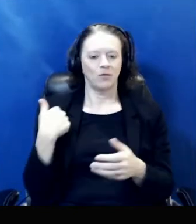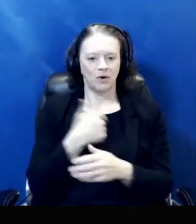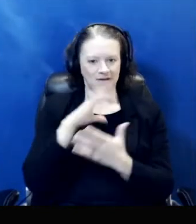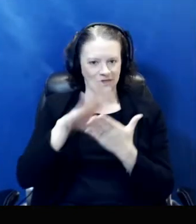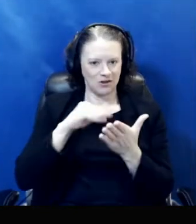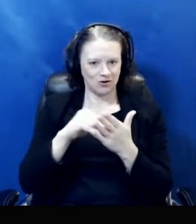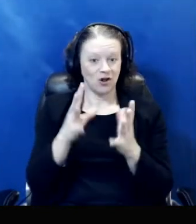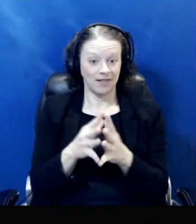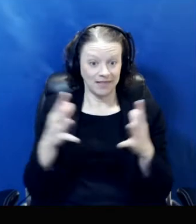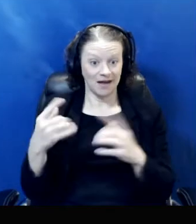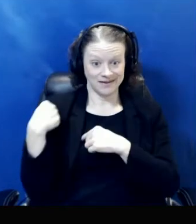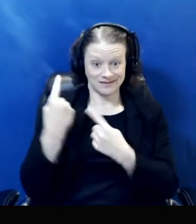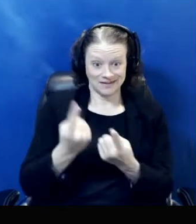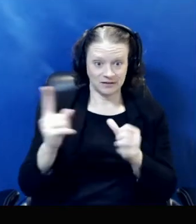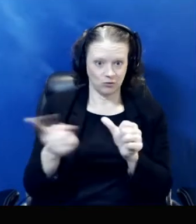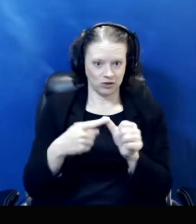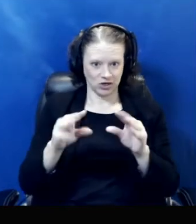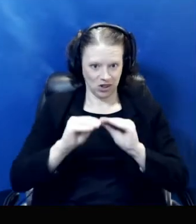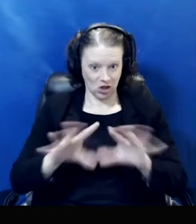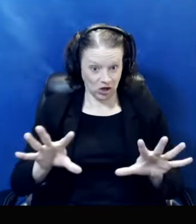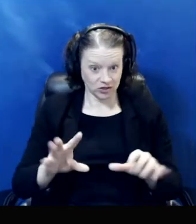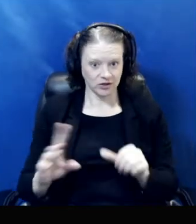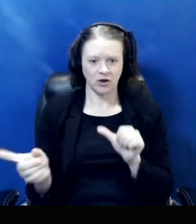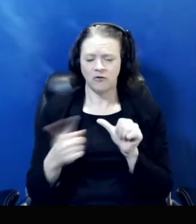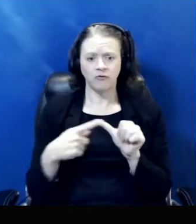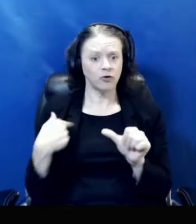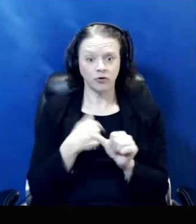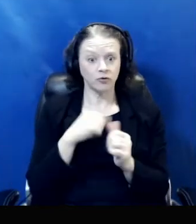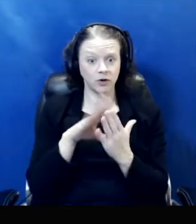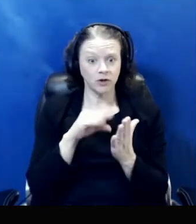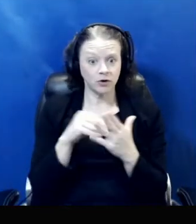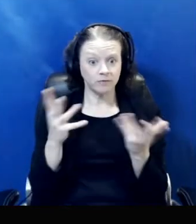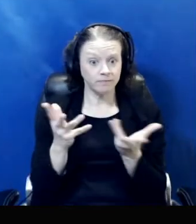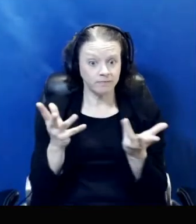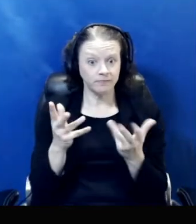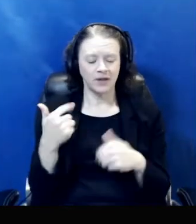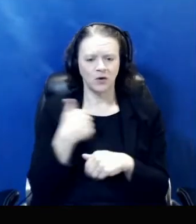First thing we learned is that we had some very unclear and confusing language.